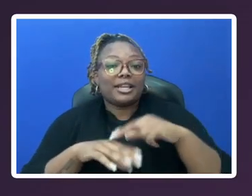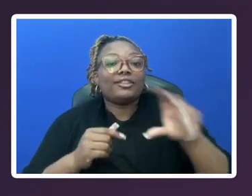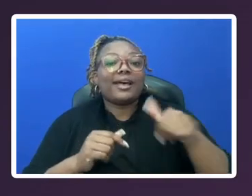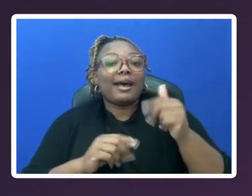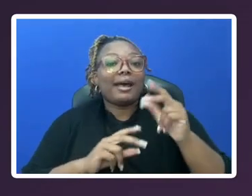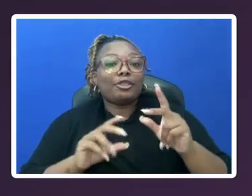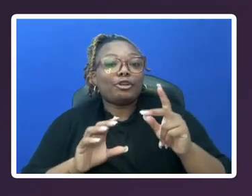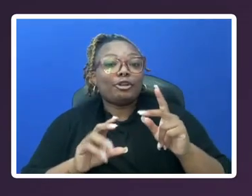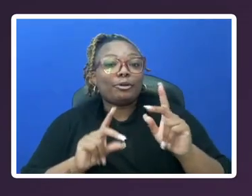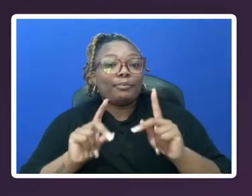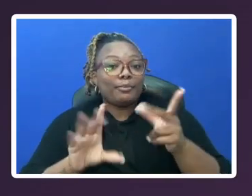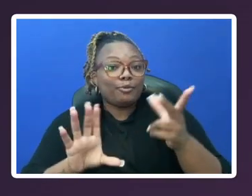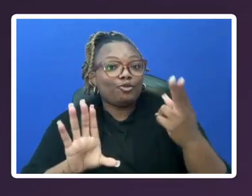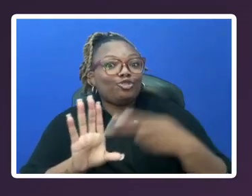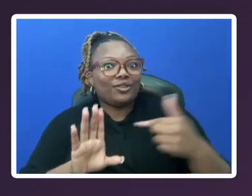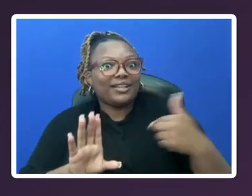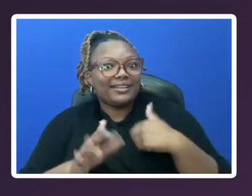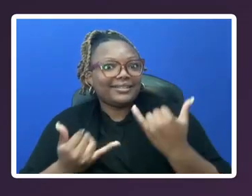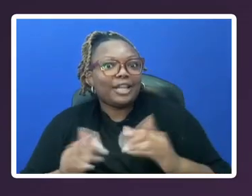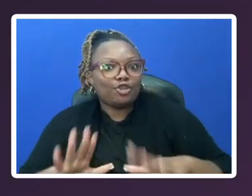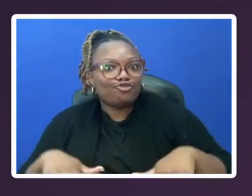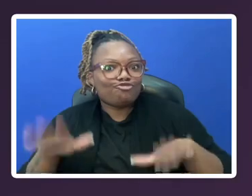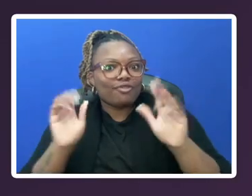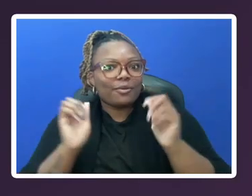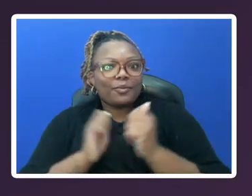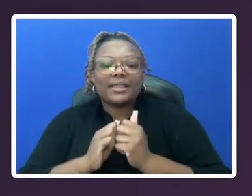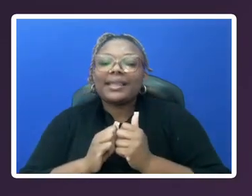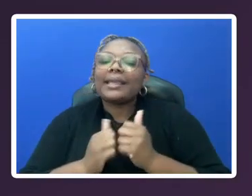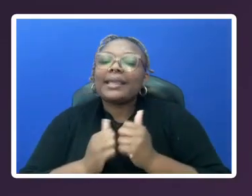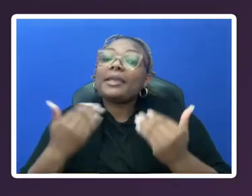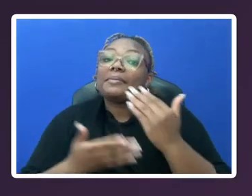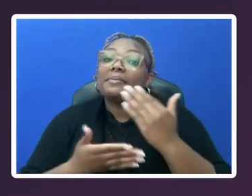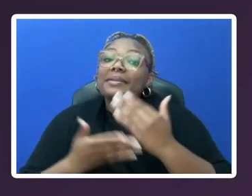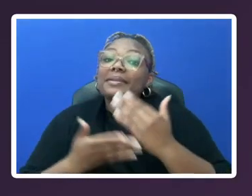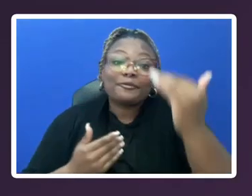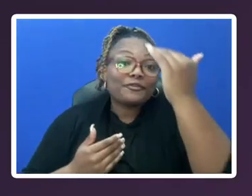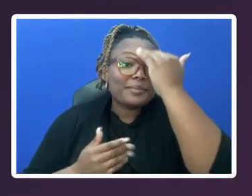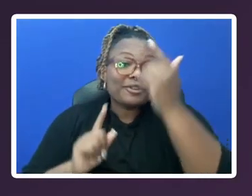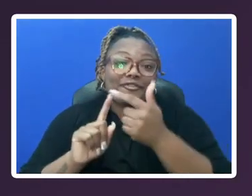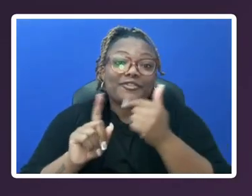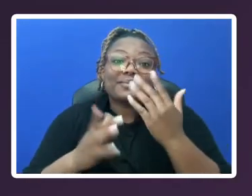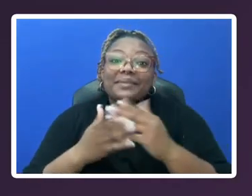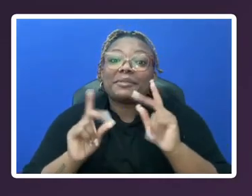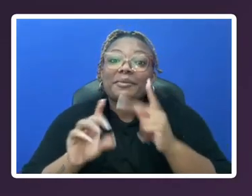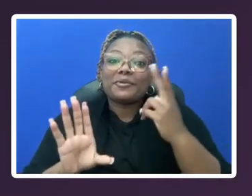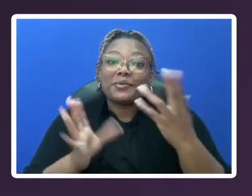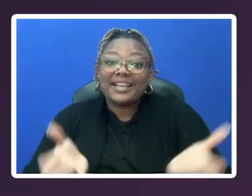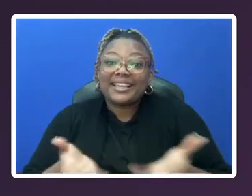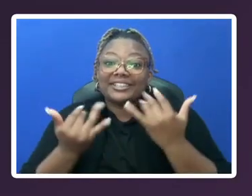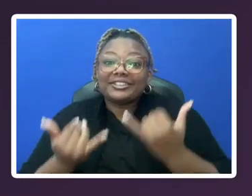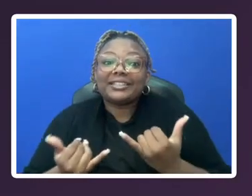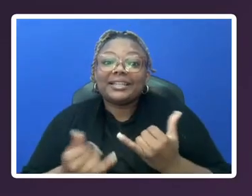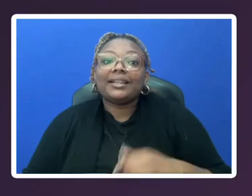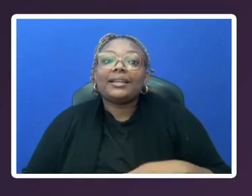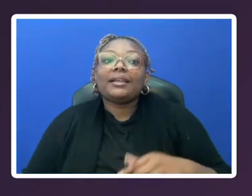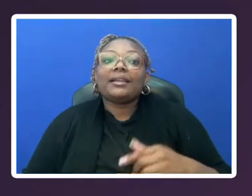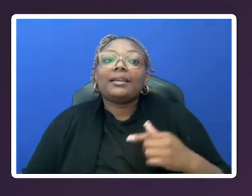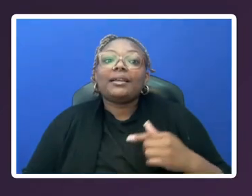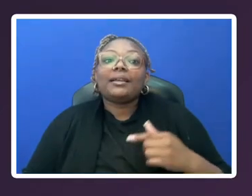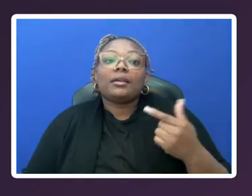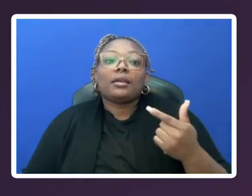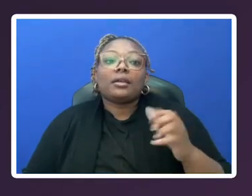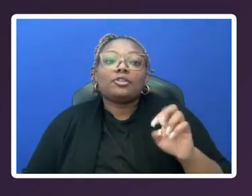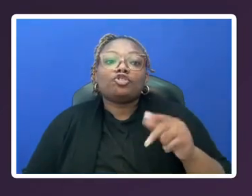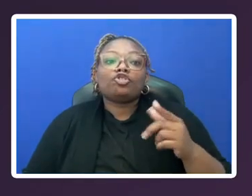of our -- yeah, some of our participants. So, we had George Washington chopping down a cherry tree,